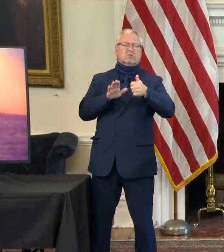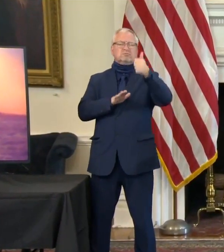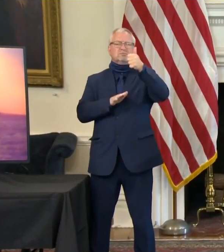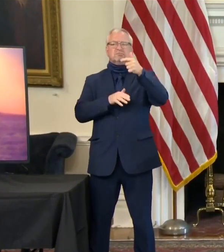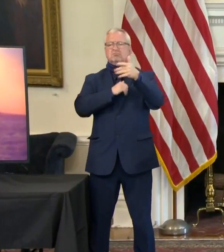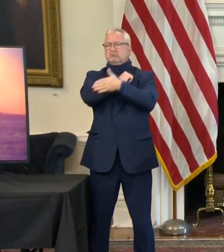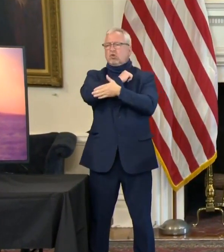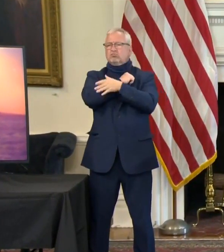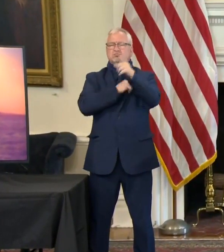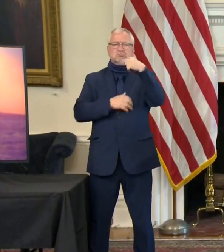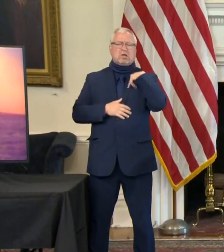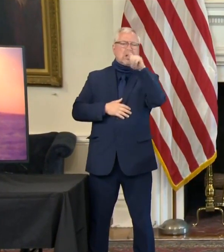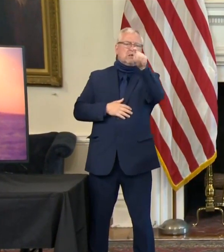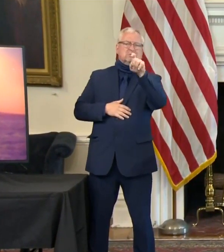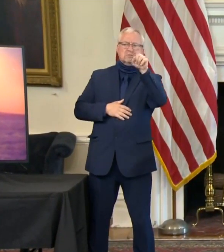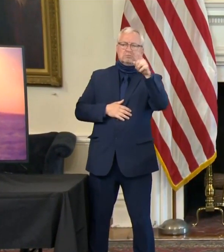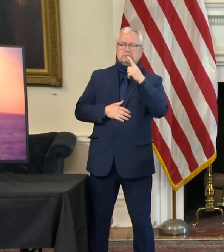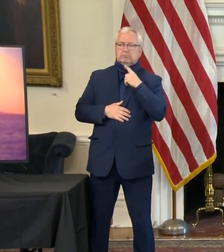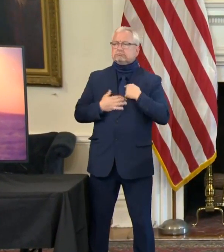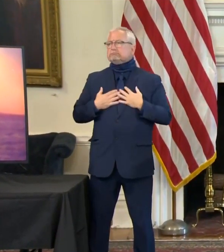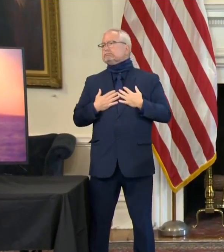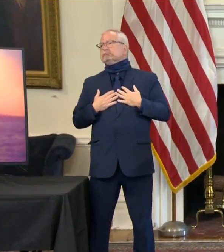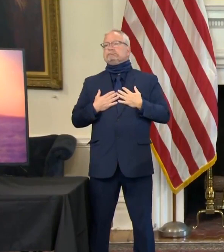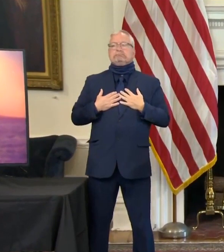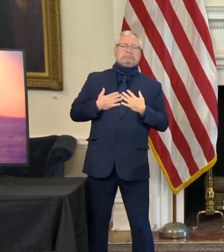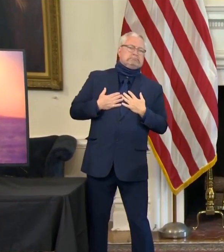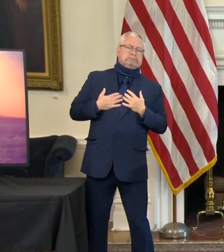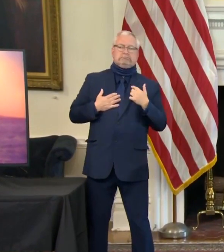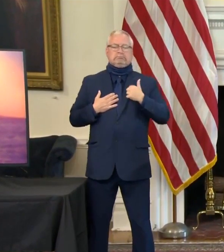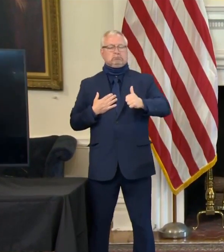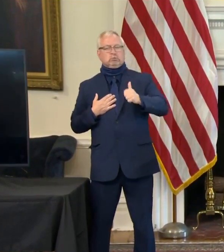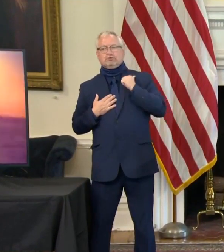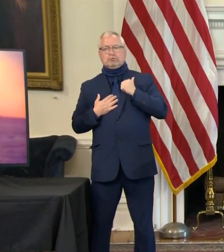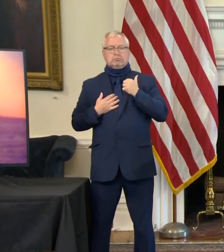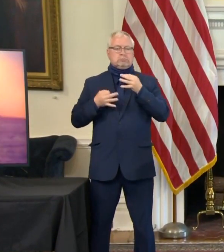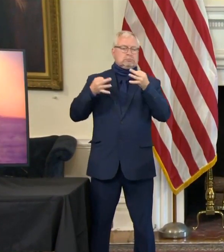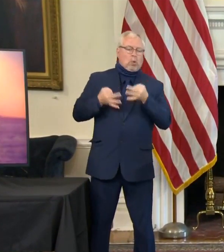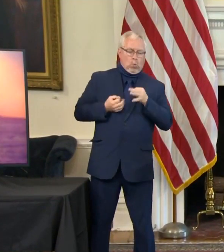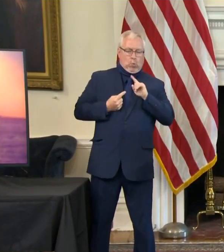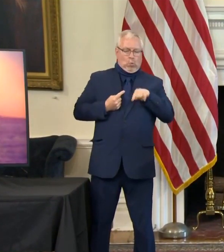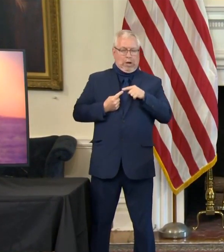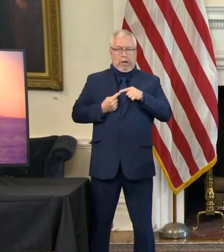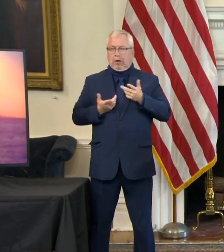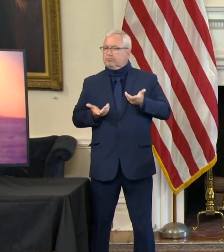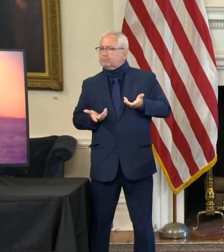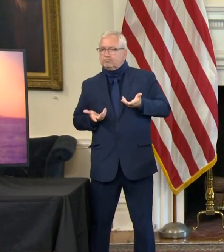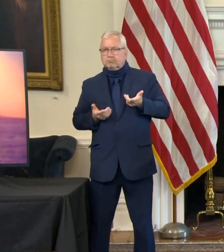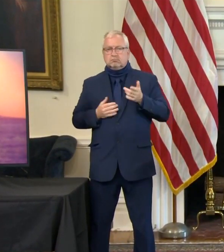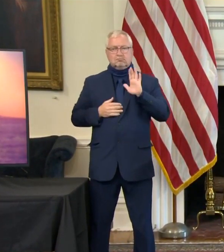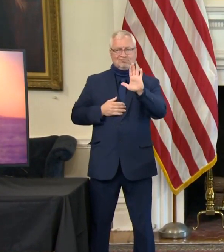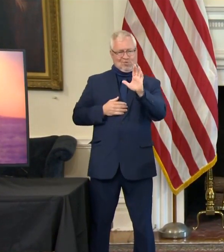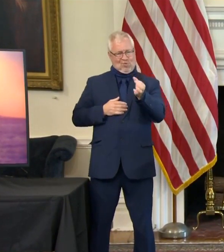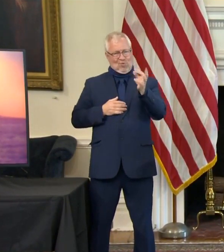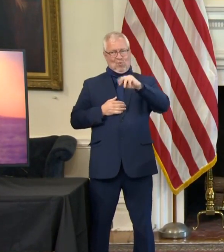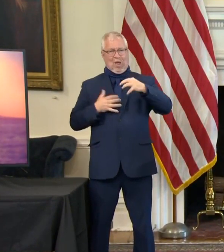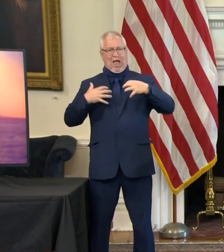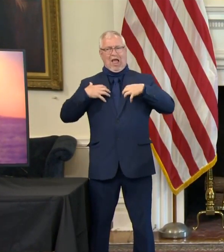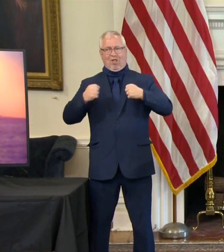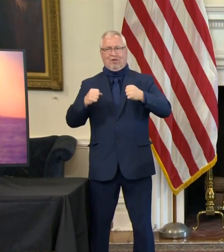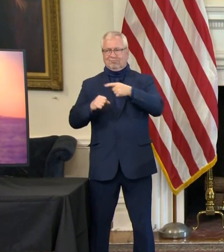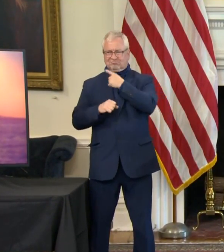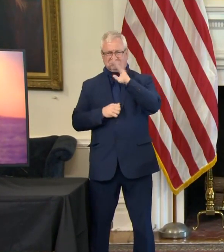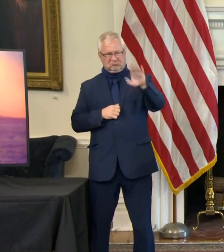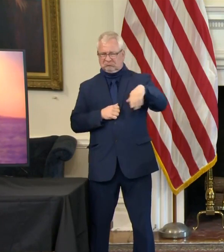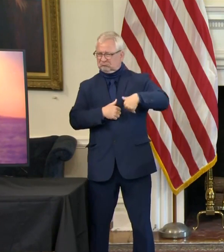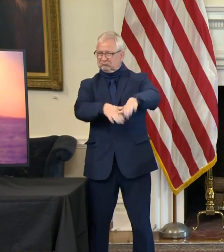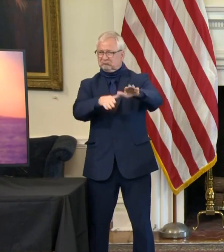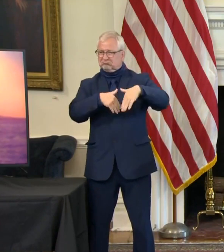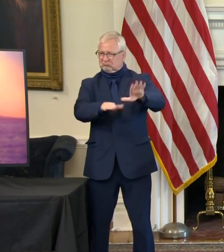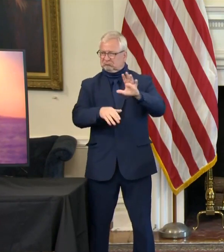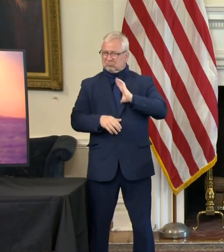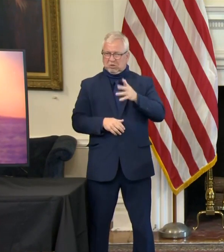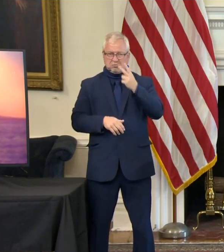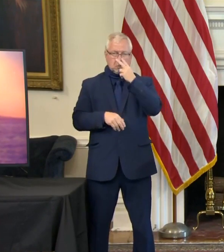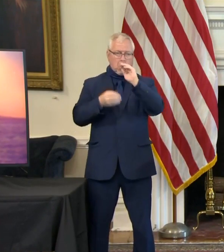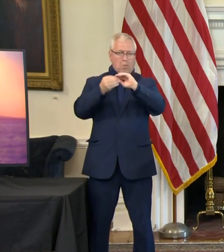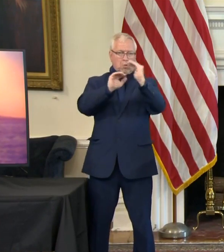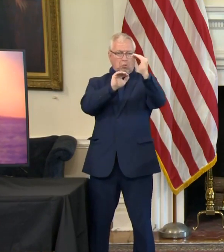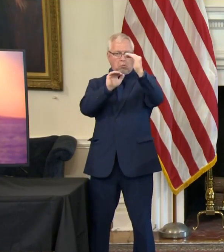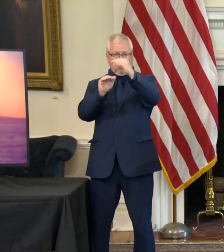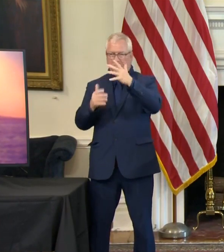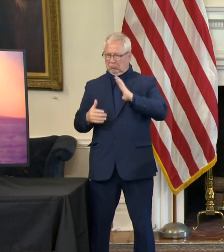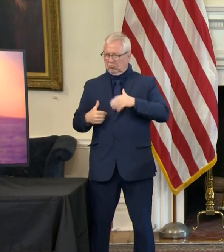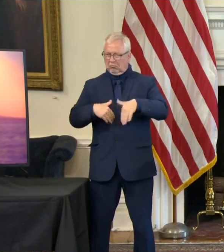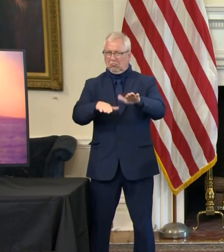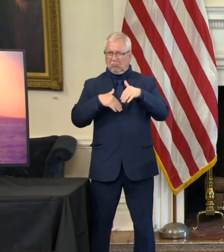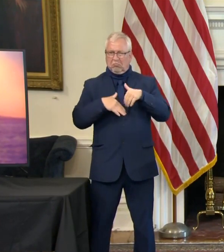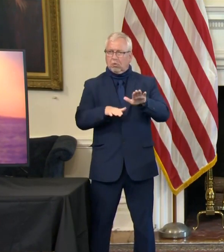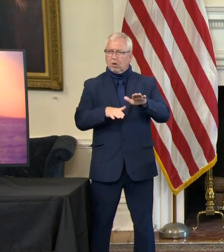WE HAD AN OPPORTUNITY TO QUESTION THE COUNTY EXECUTIVE TODAY AND HE AGAIN DECLINED TO SET A DATE DESPITE THE FACT THAT HIS OWN HEALTH OFFICER SAID SIGNIFICANT PROGRESS HAS BEEN